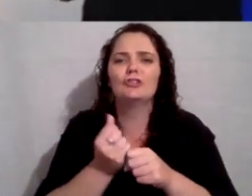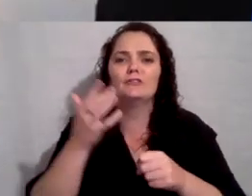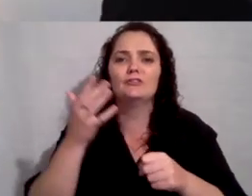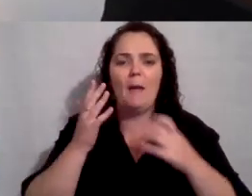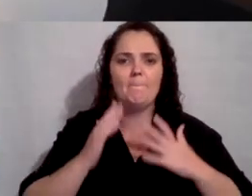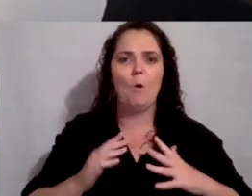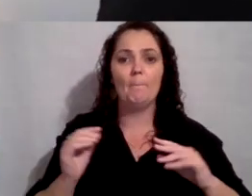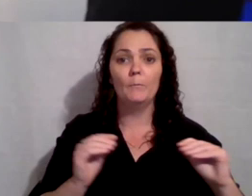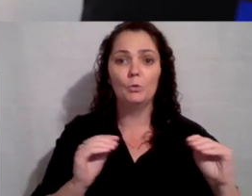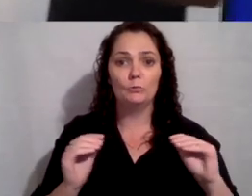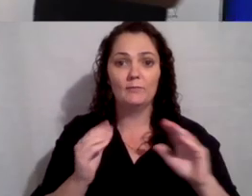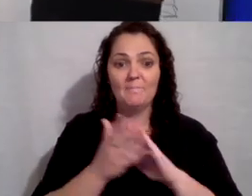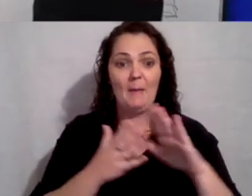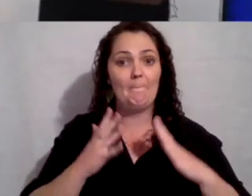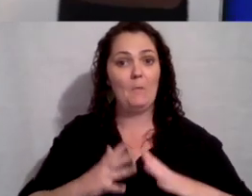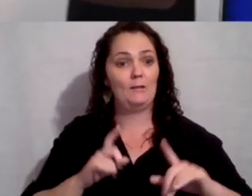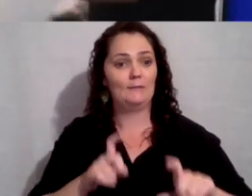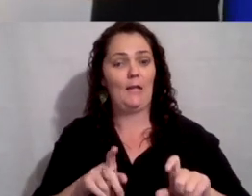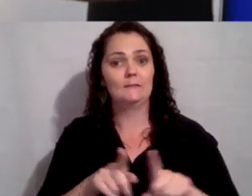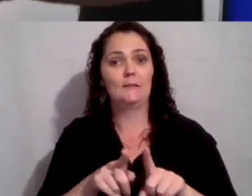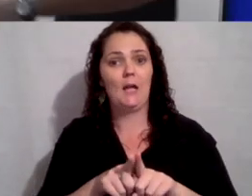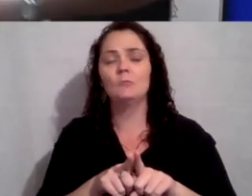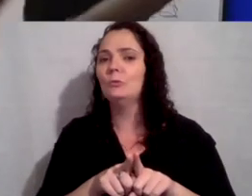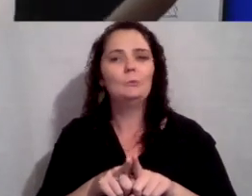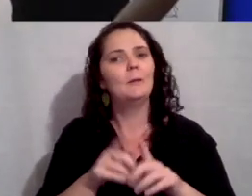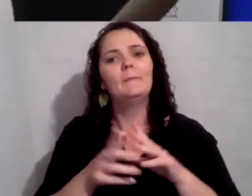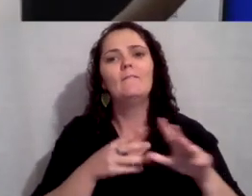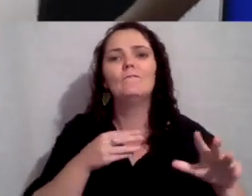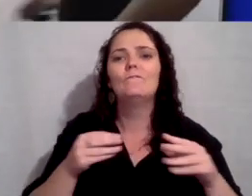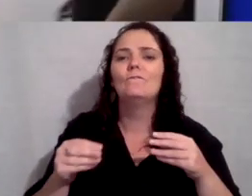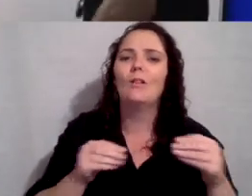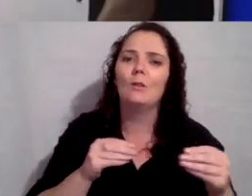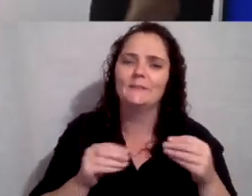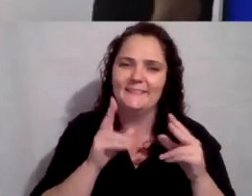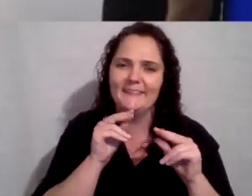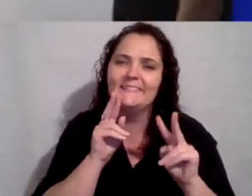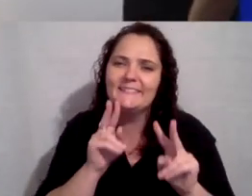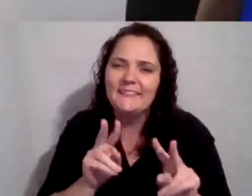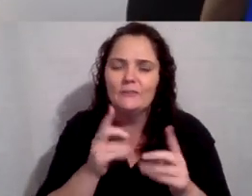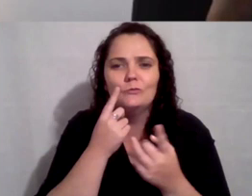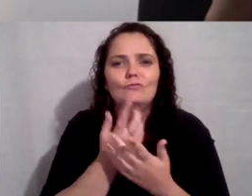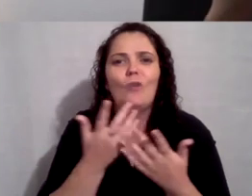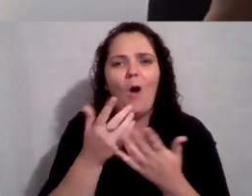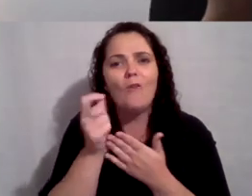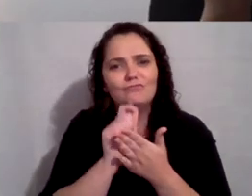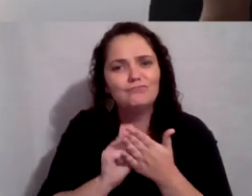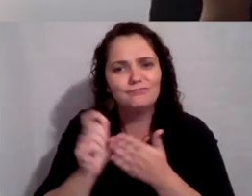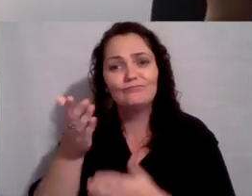so the way that the body isn't totally static but the way the body isn't in fluid motion either.